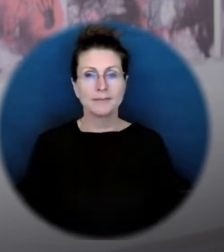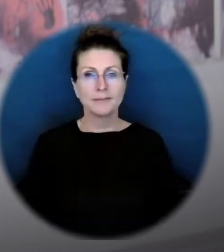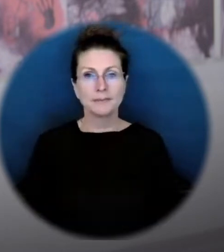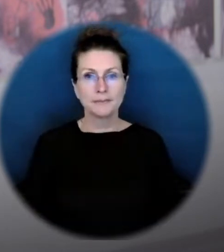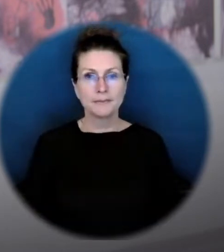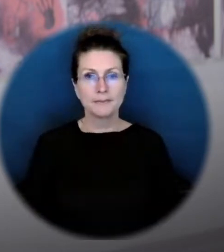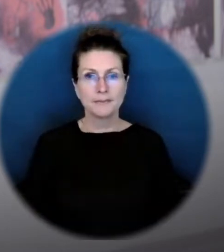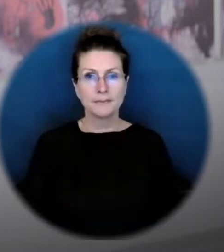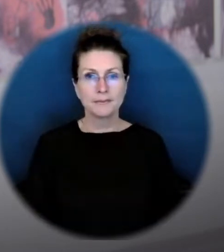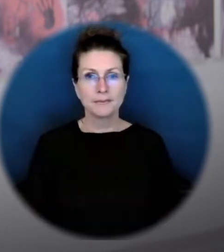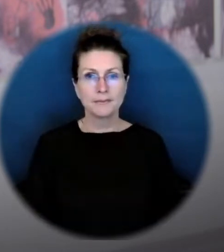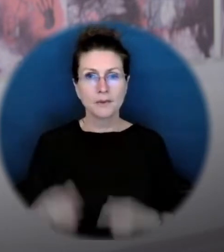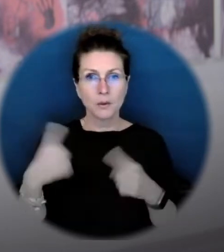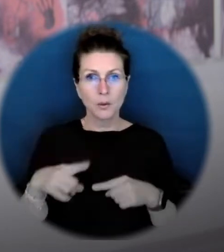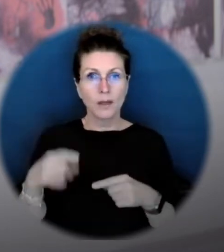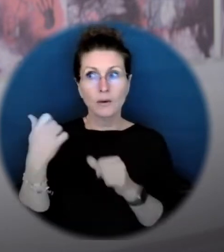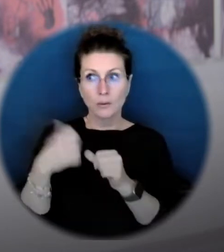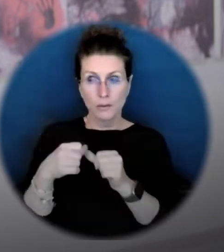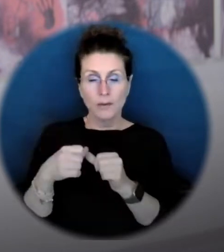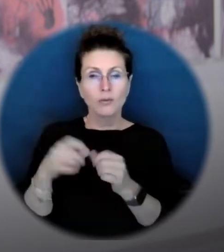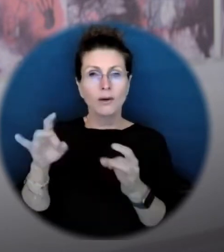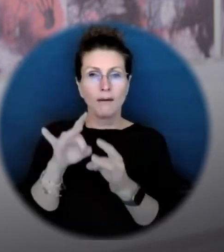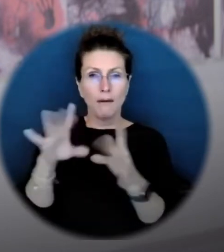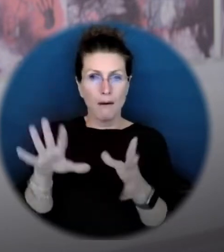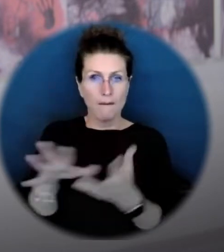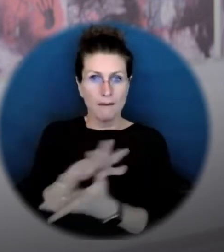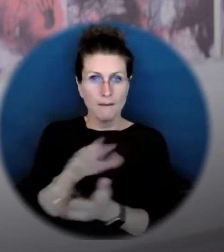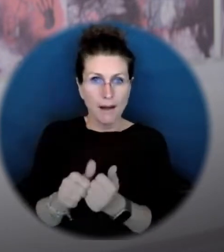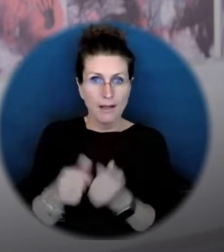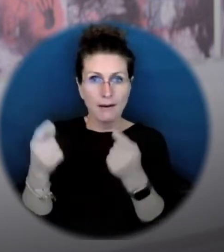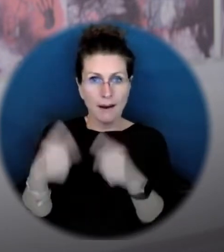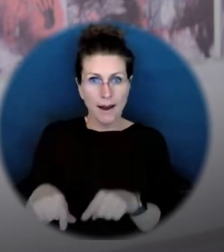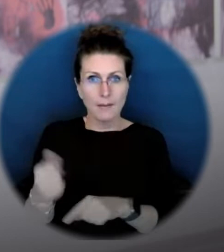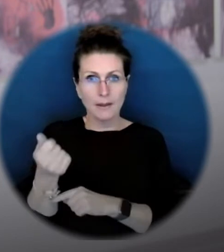In remembering the violence of this day in 1989,